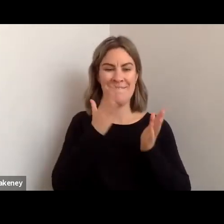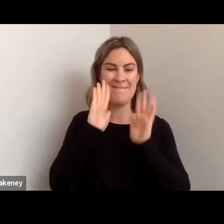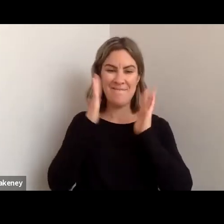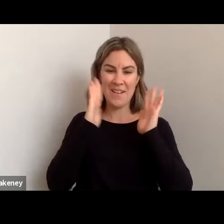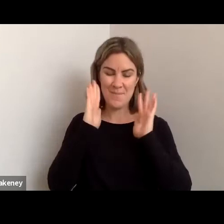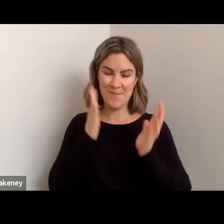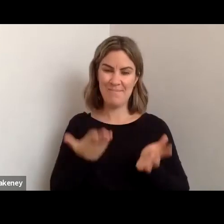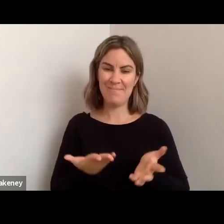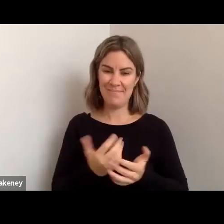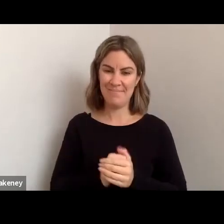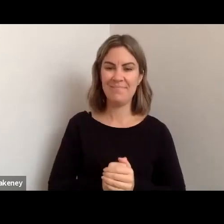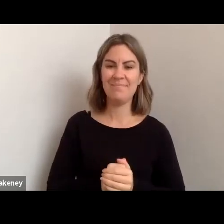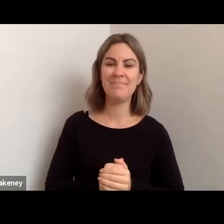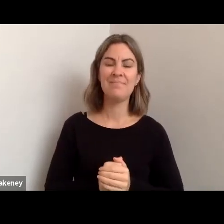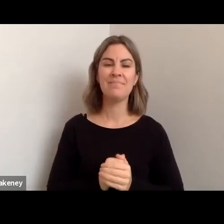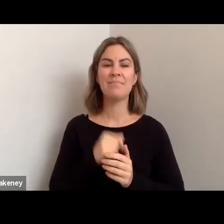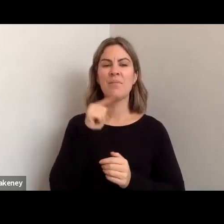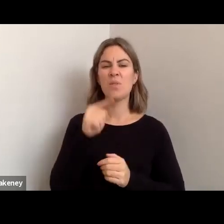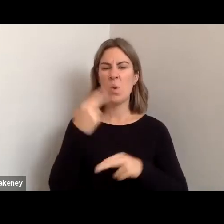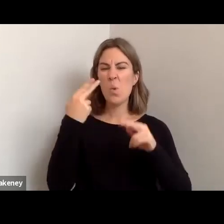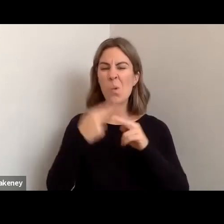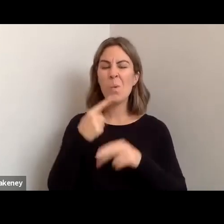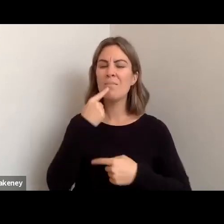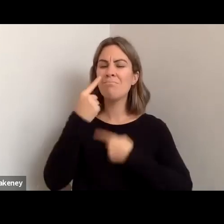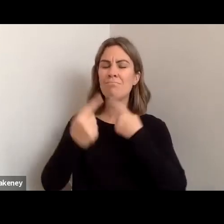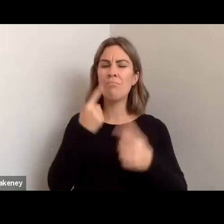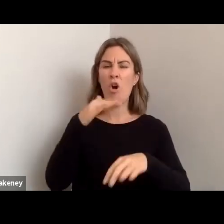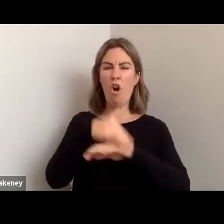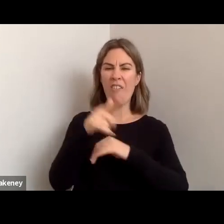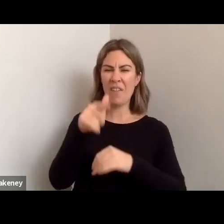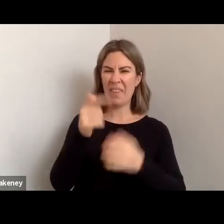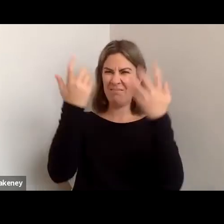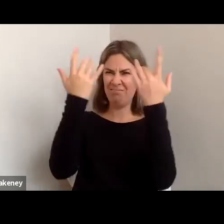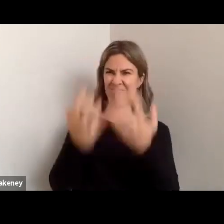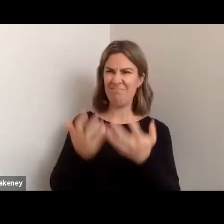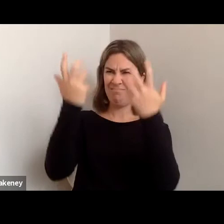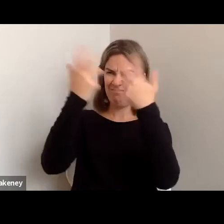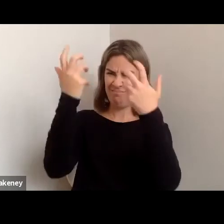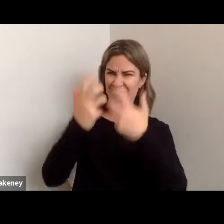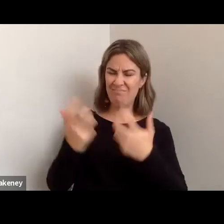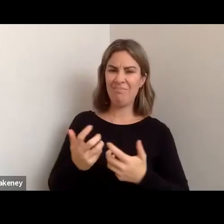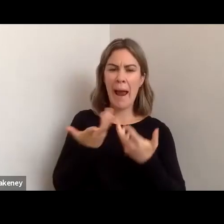go through the algorithm so we understand some of the data sets and I'll share this in a moment.